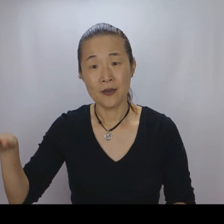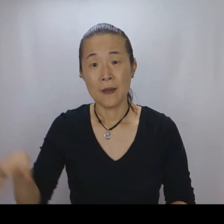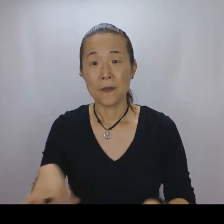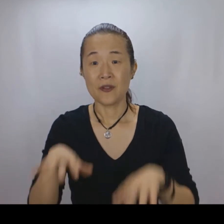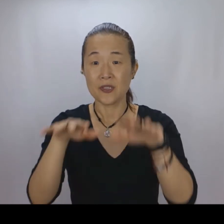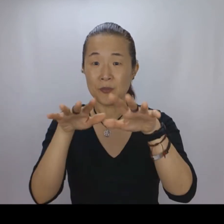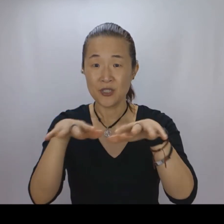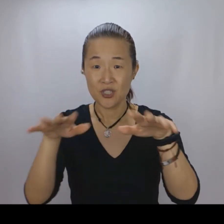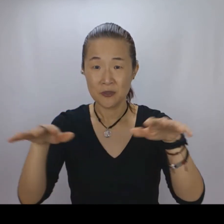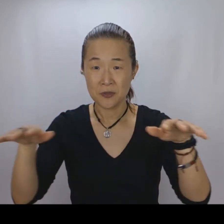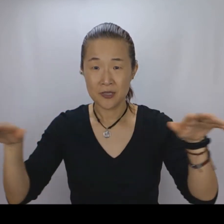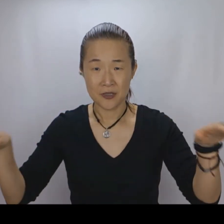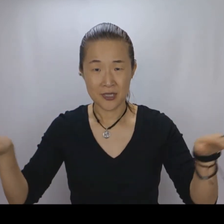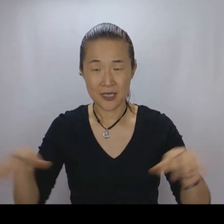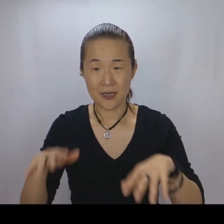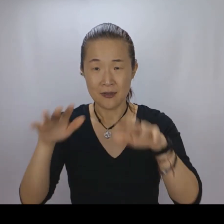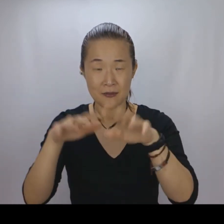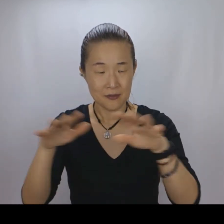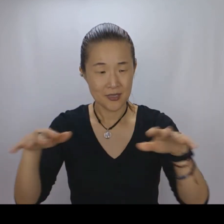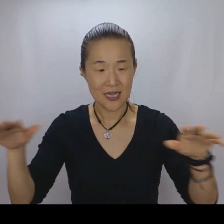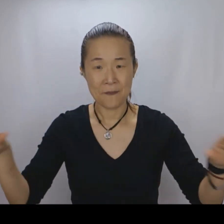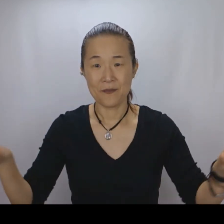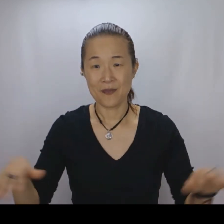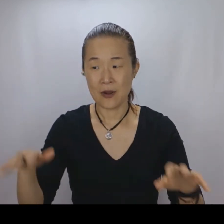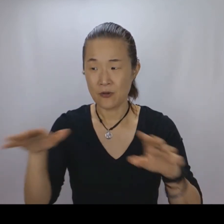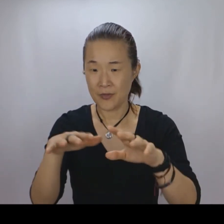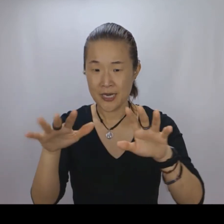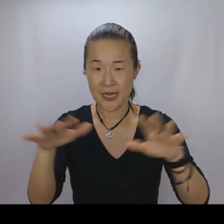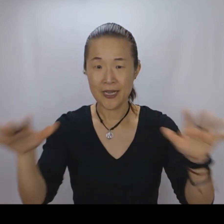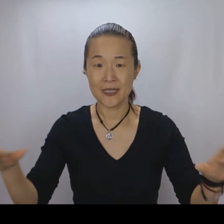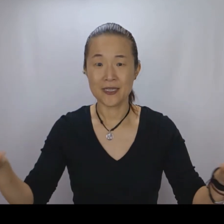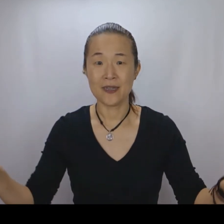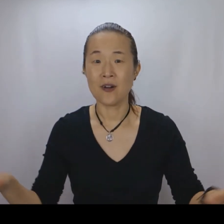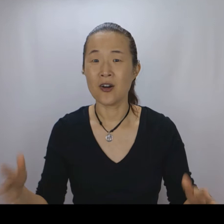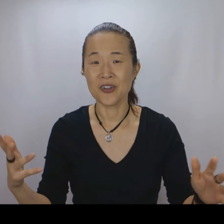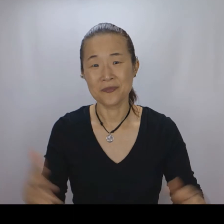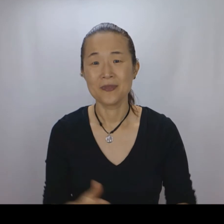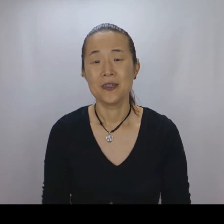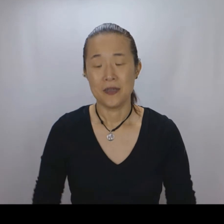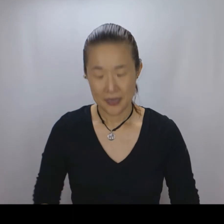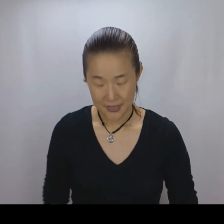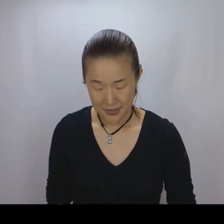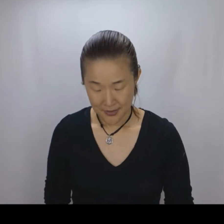but if there's a bunch of children you just kind of tap how are many heads there are.